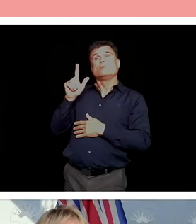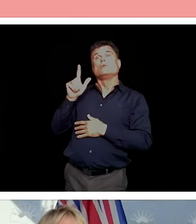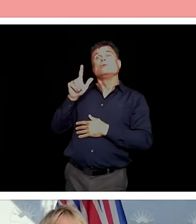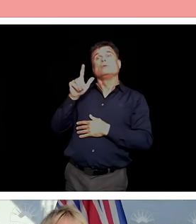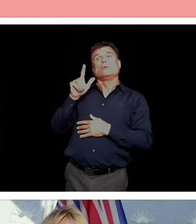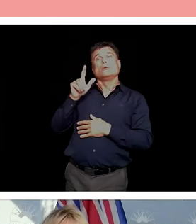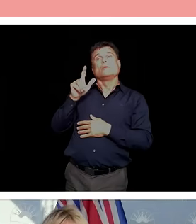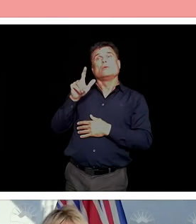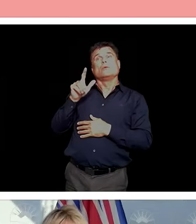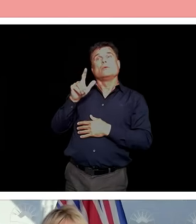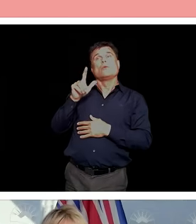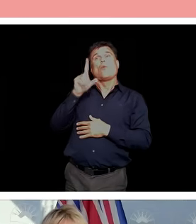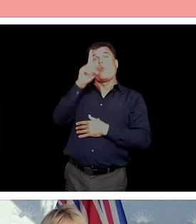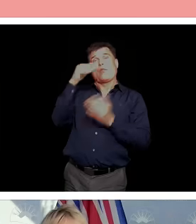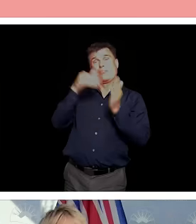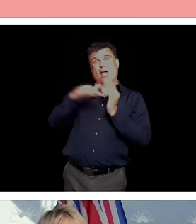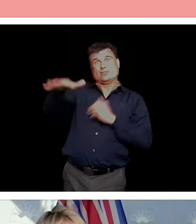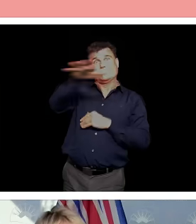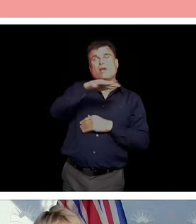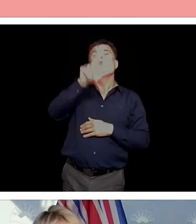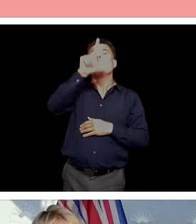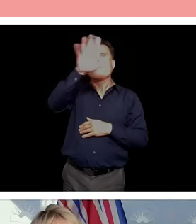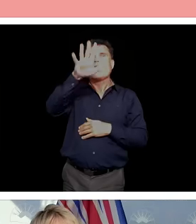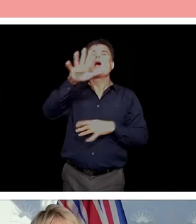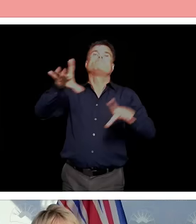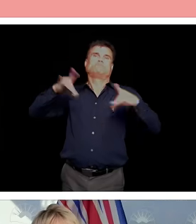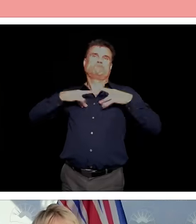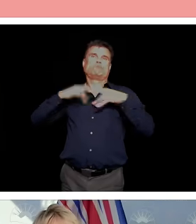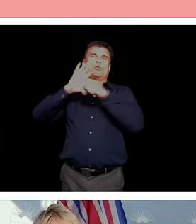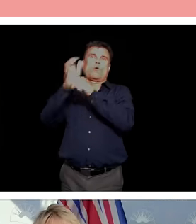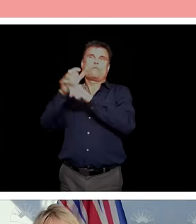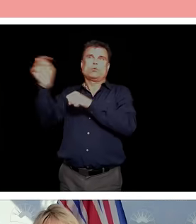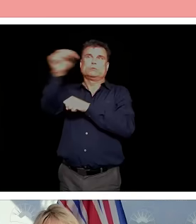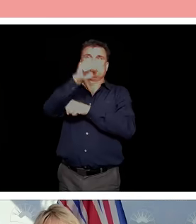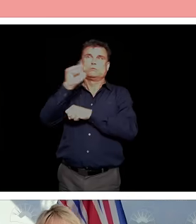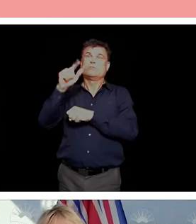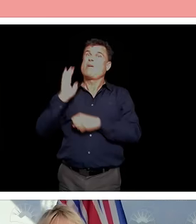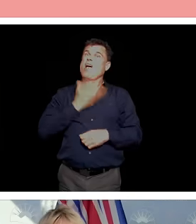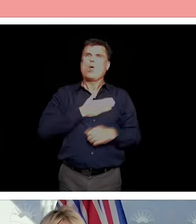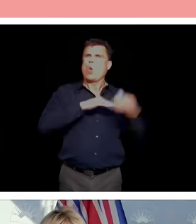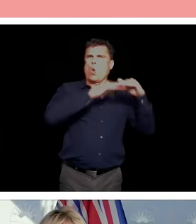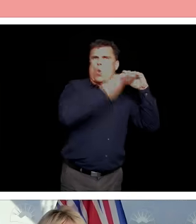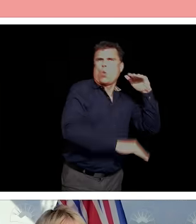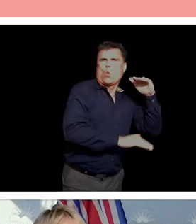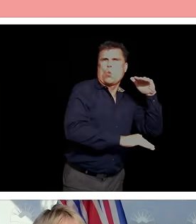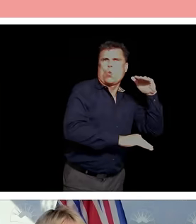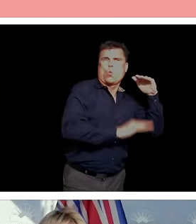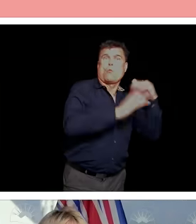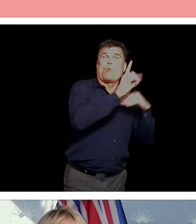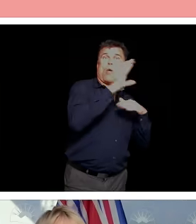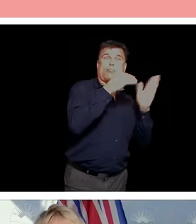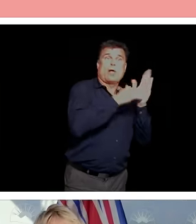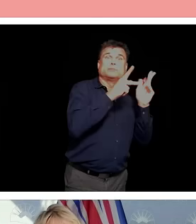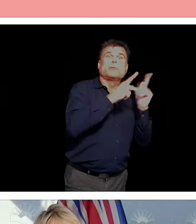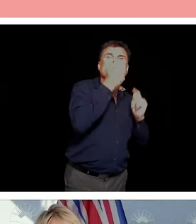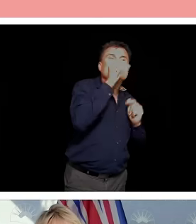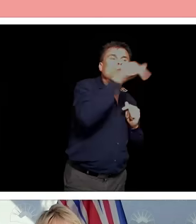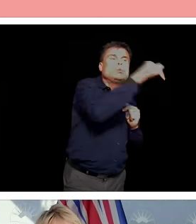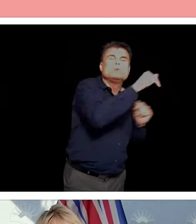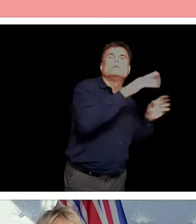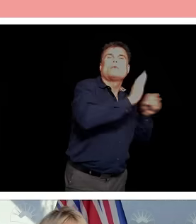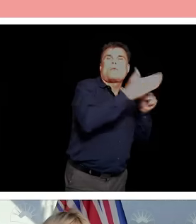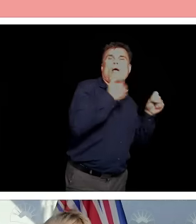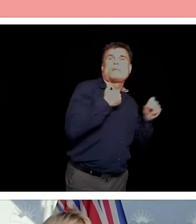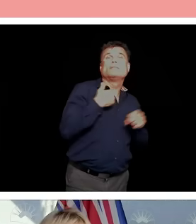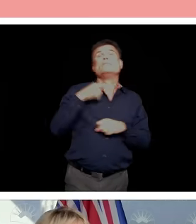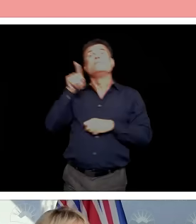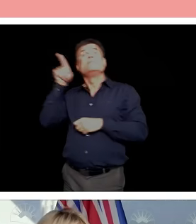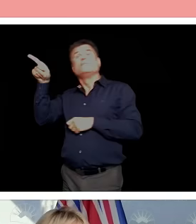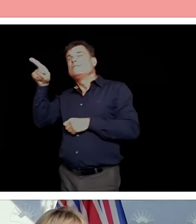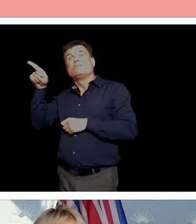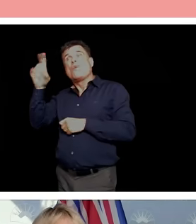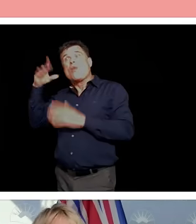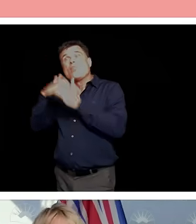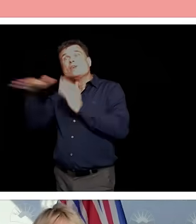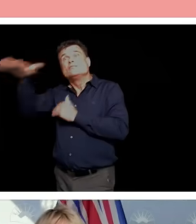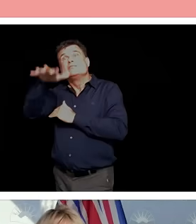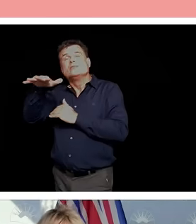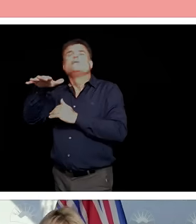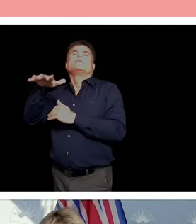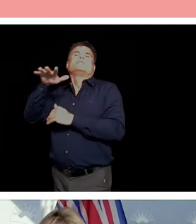the dark purple or in young people between the